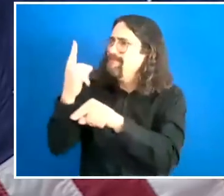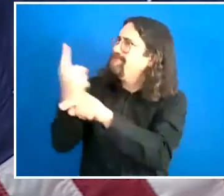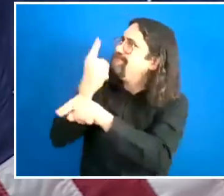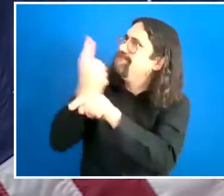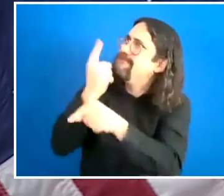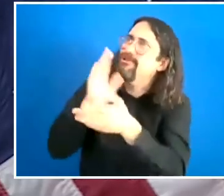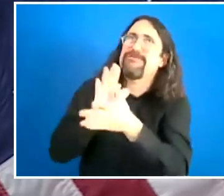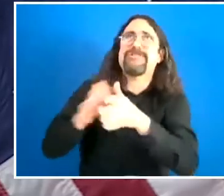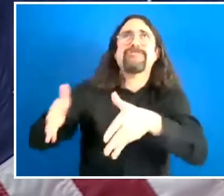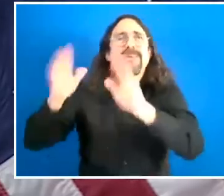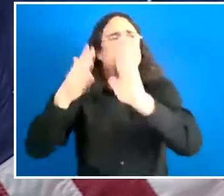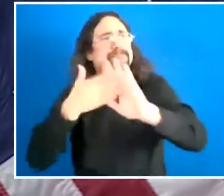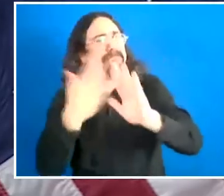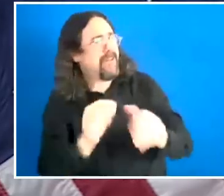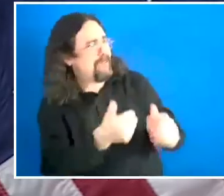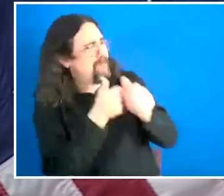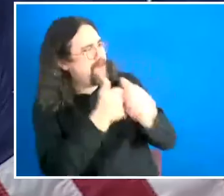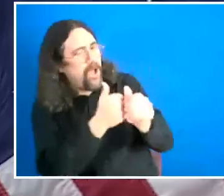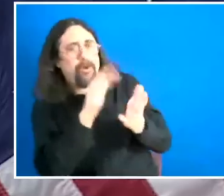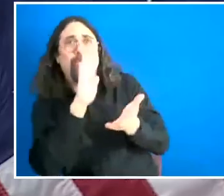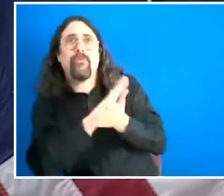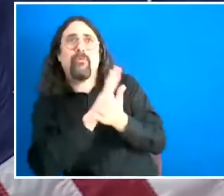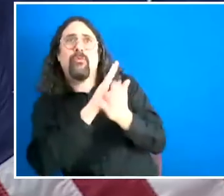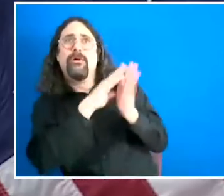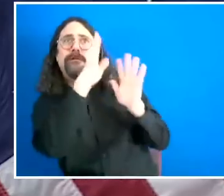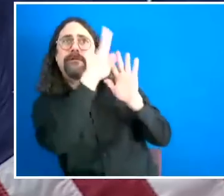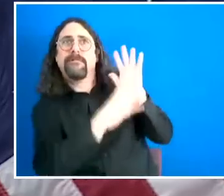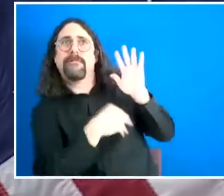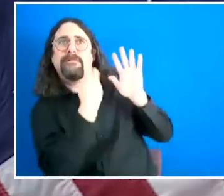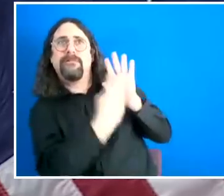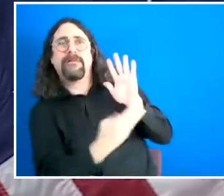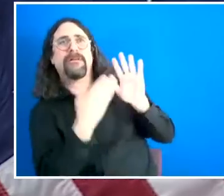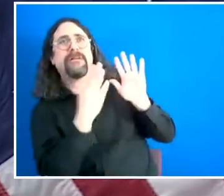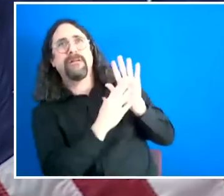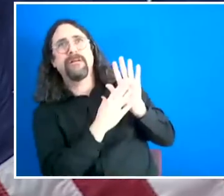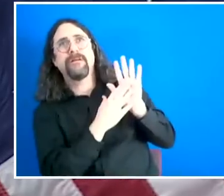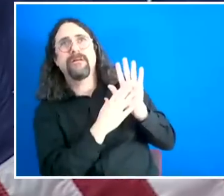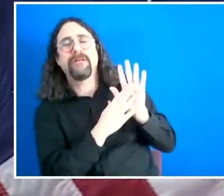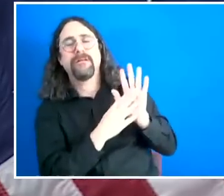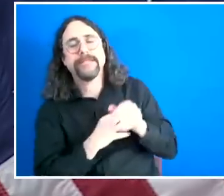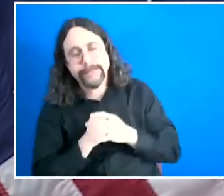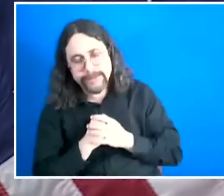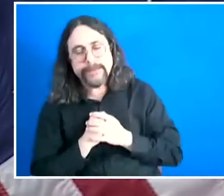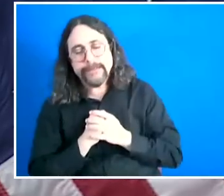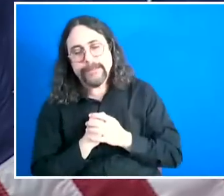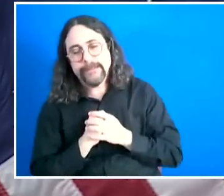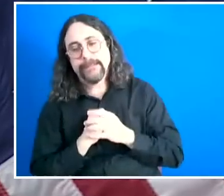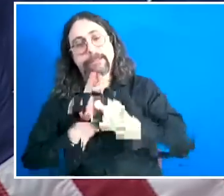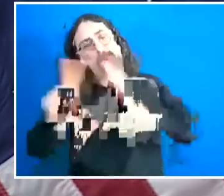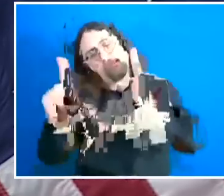THE ABILITY TO REACH KIDS IN A LOT OF DIFFERENT WAYS. AND TIHINK YOU DON'T HAVE -- AND